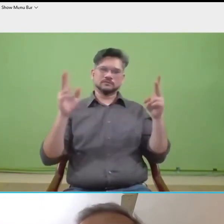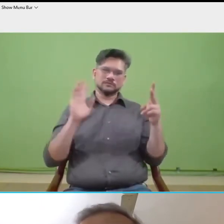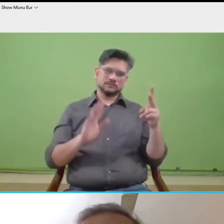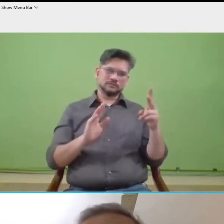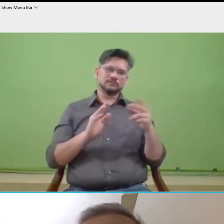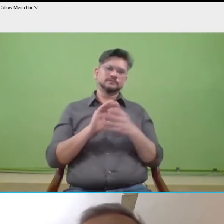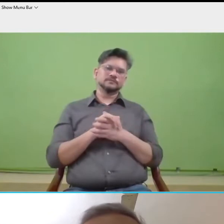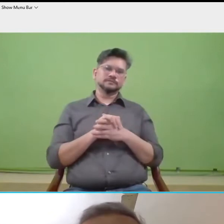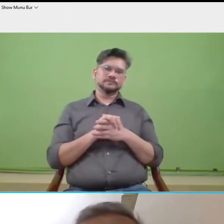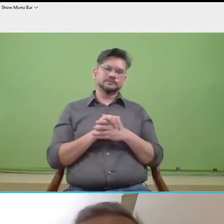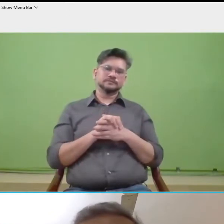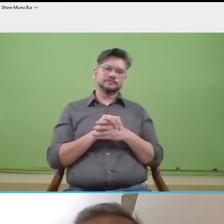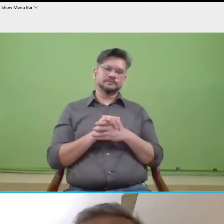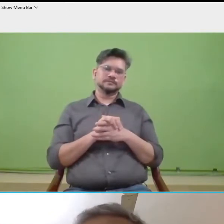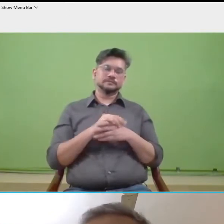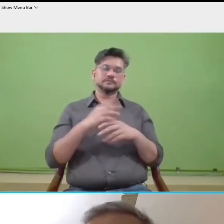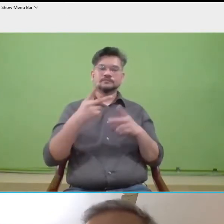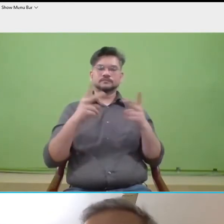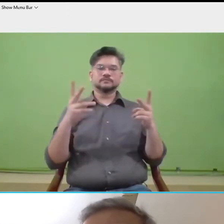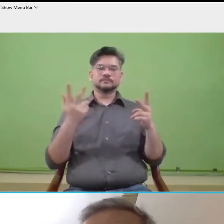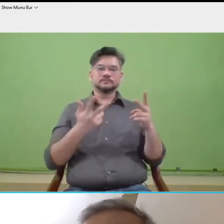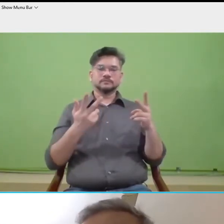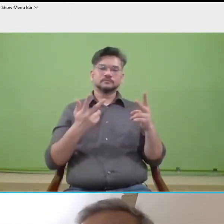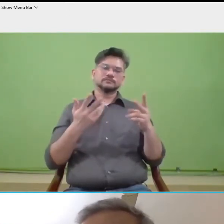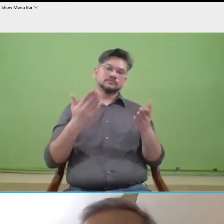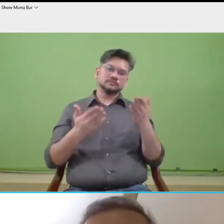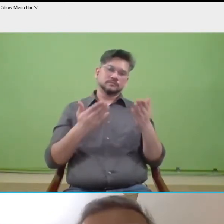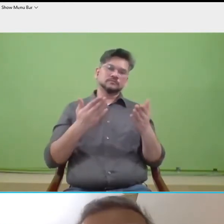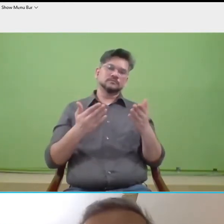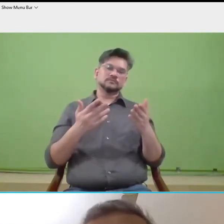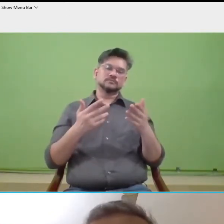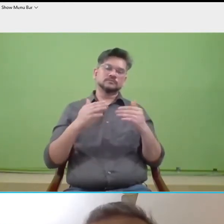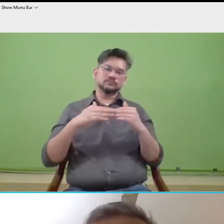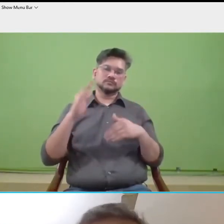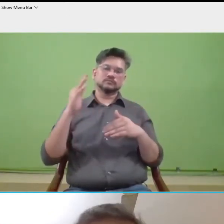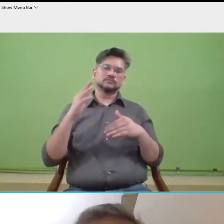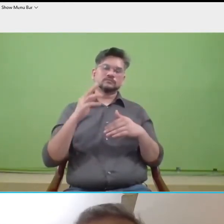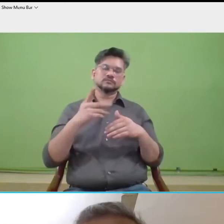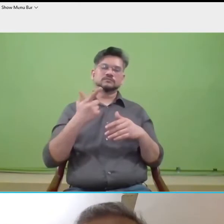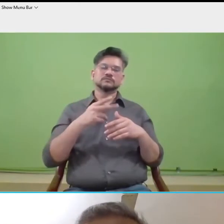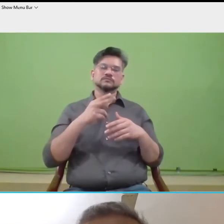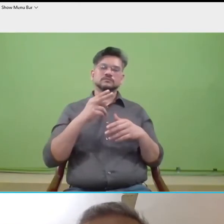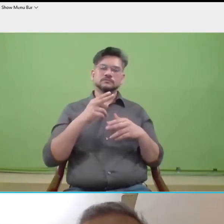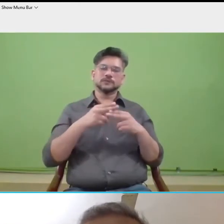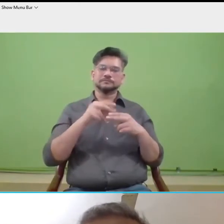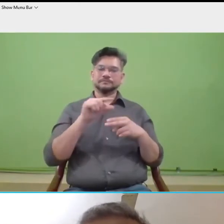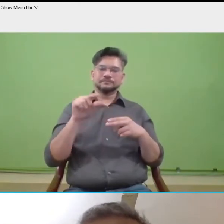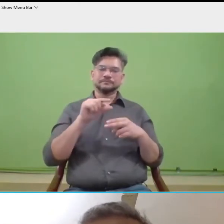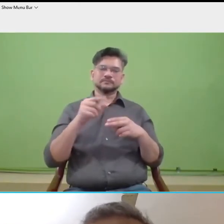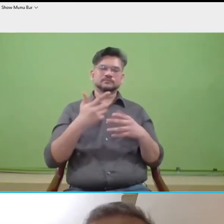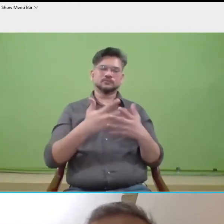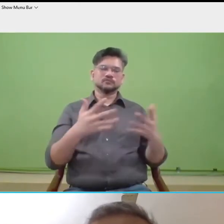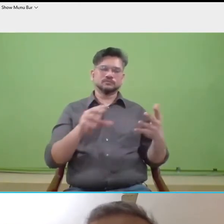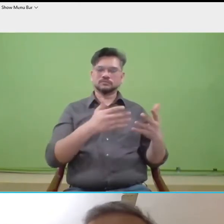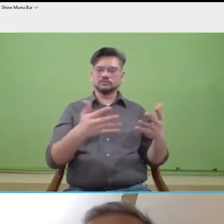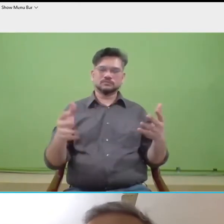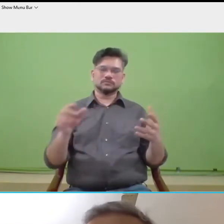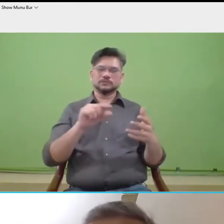the differences are in like let us say majorly in naming or naming of objects naming of processes